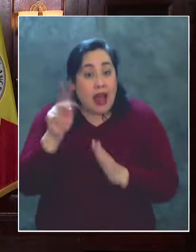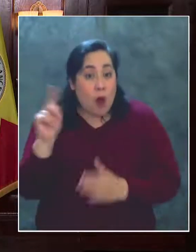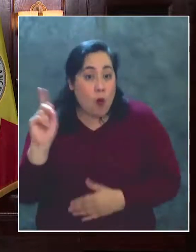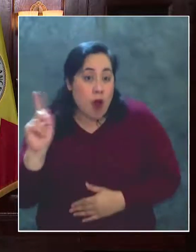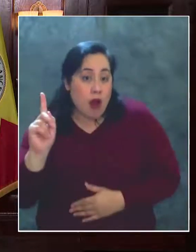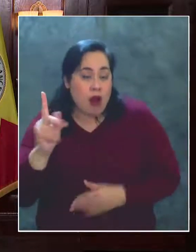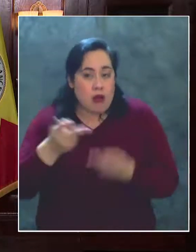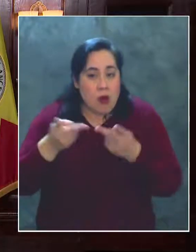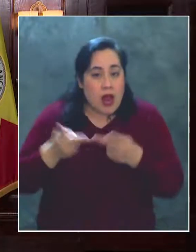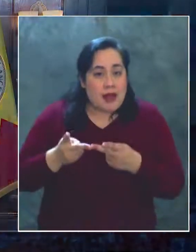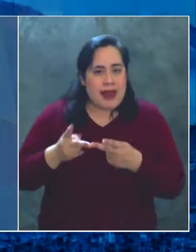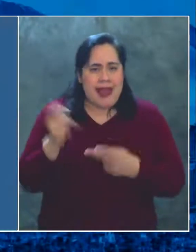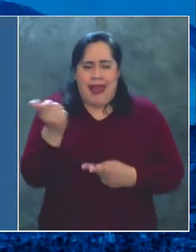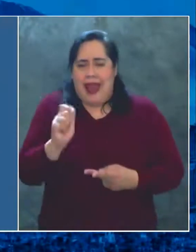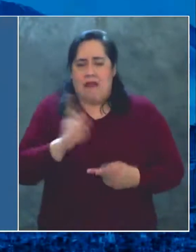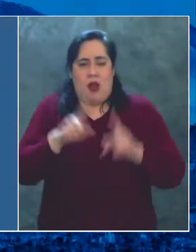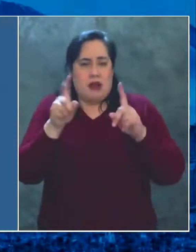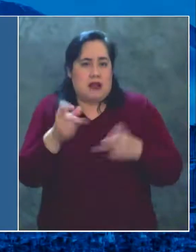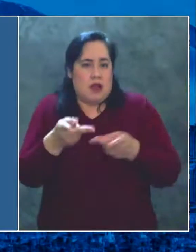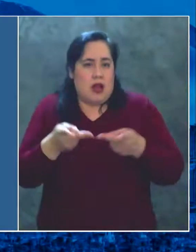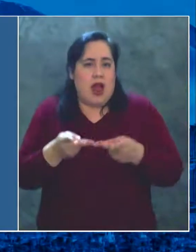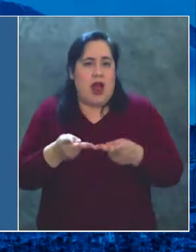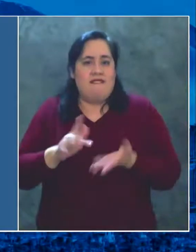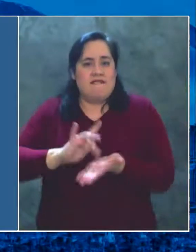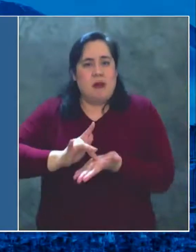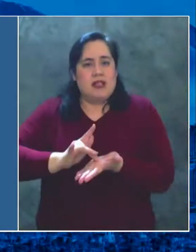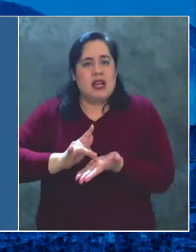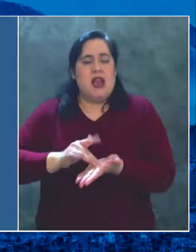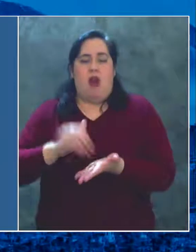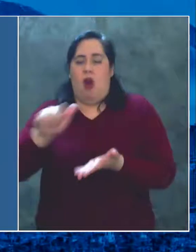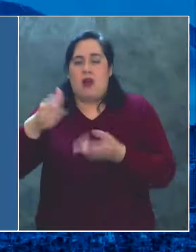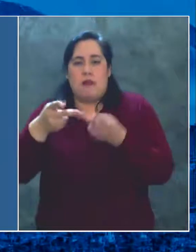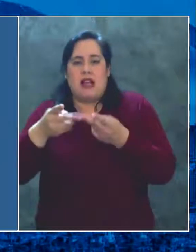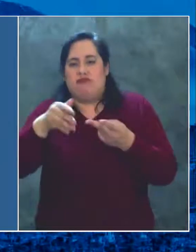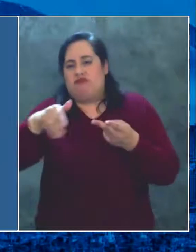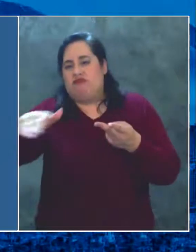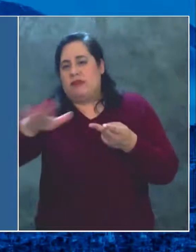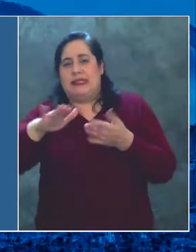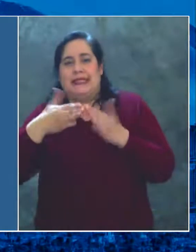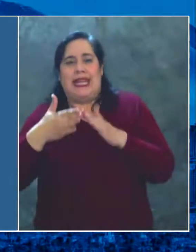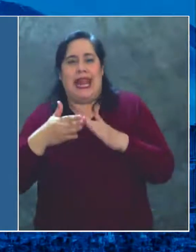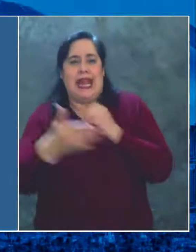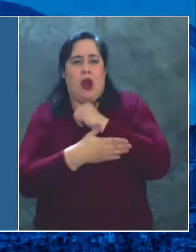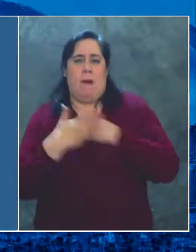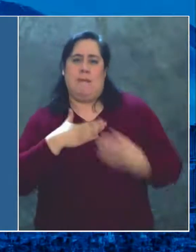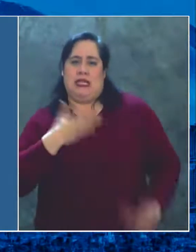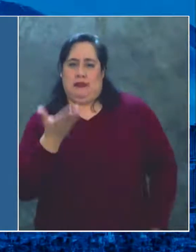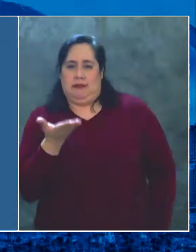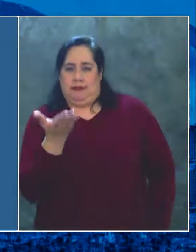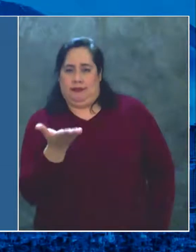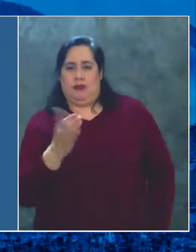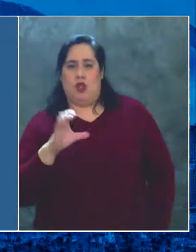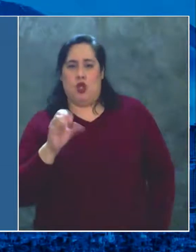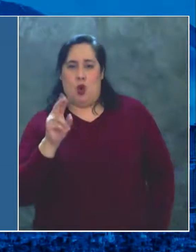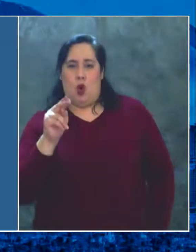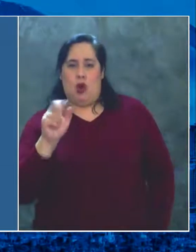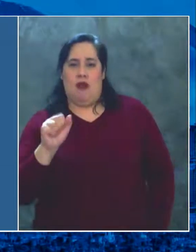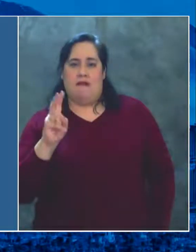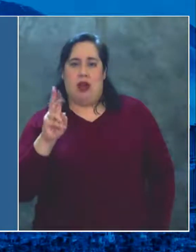TO FIND OUT ANY OF OUR TESTING SITES OR PHARMACIES THROUGHOUT THE CITY AND COUNTY, PLEASE GO TO CORONAVIRUS.LACITY.ORG/TESTING.